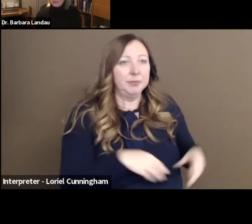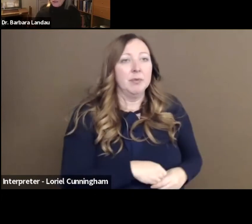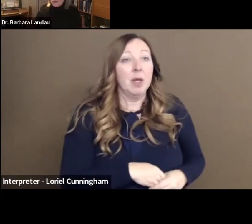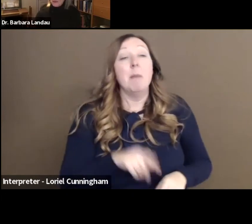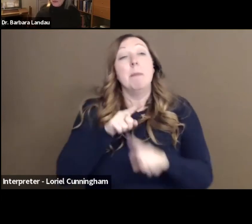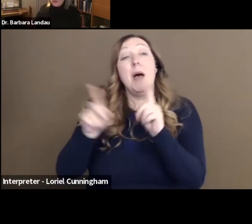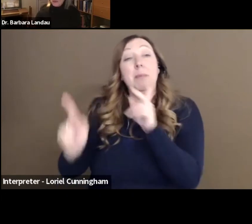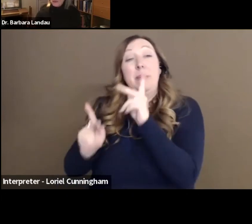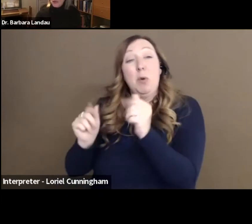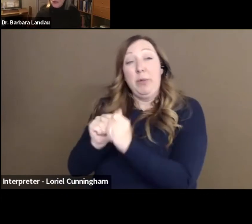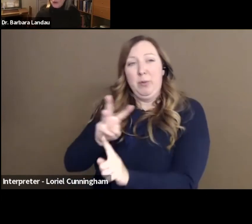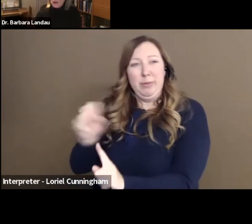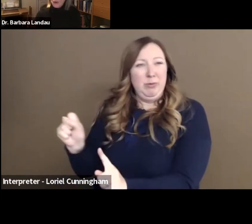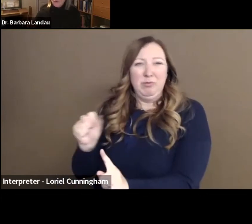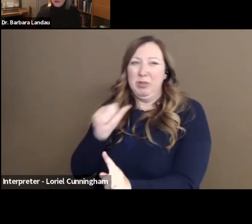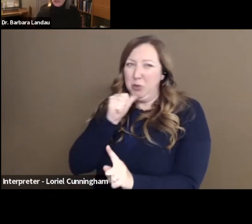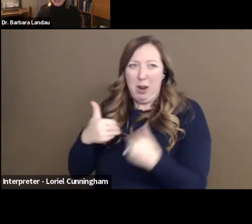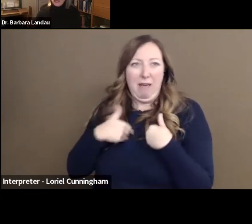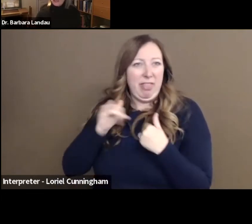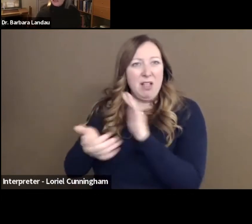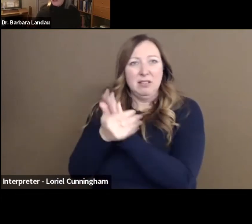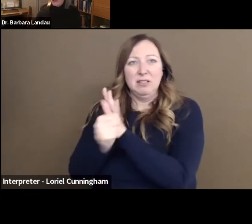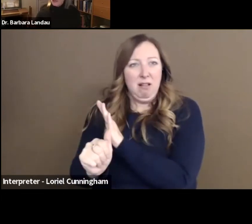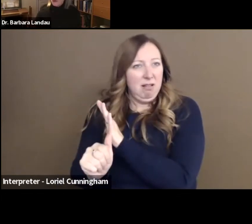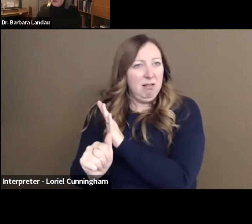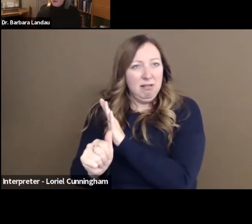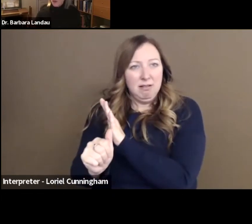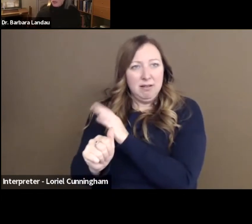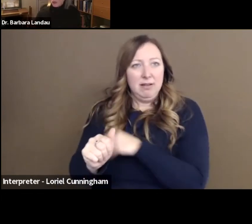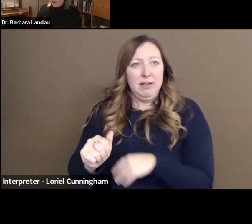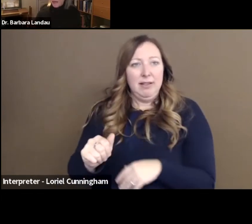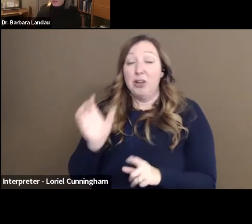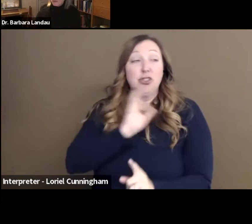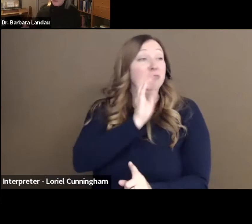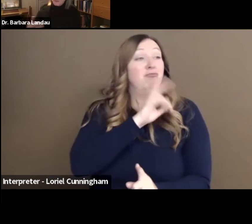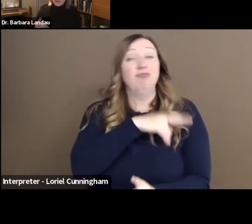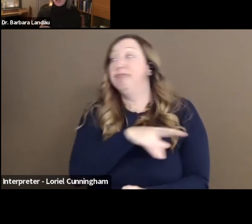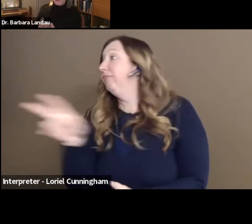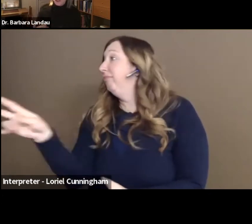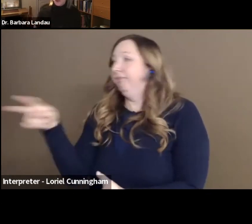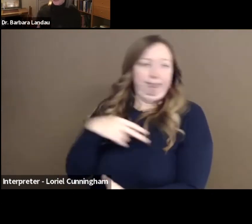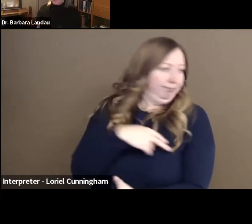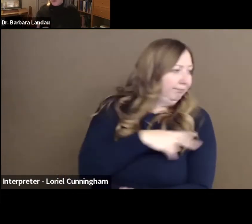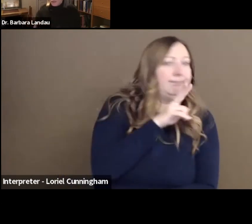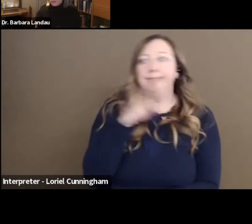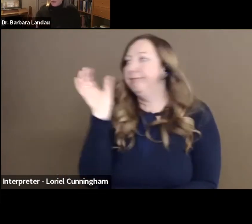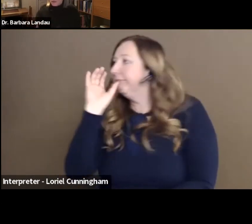distributed there's no very salient